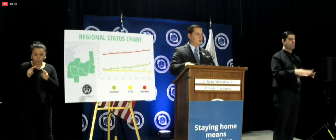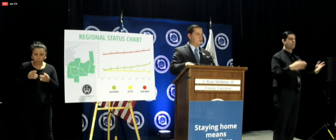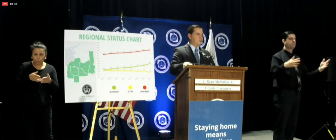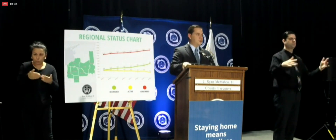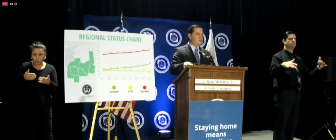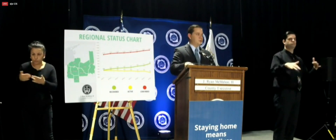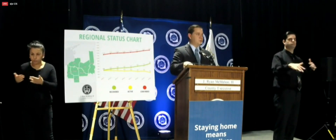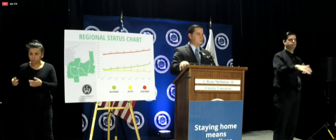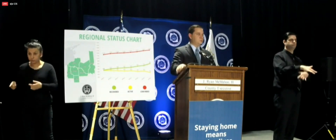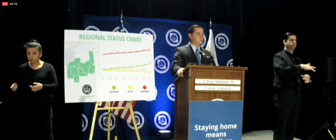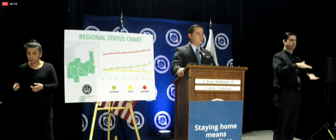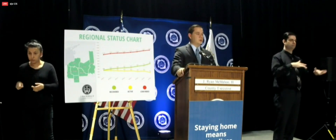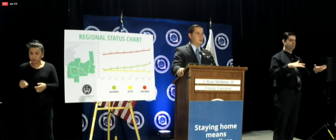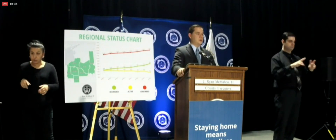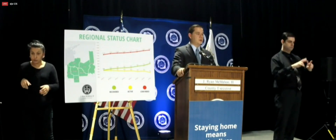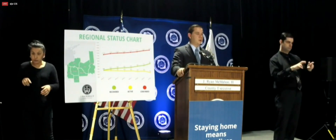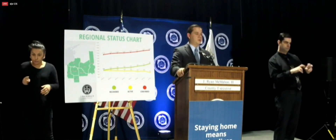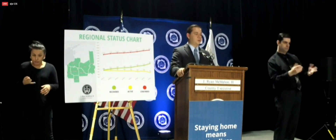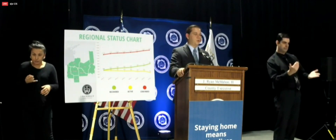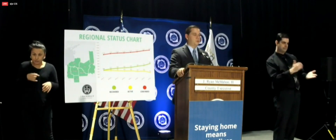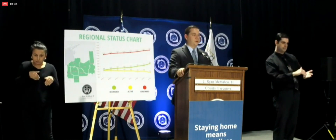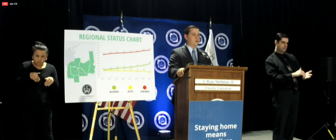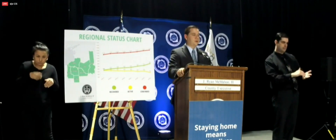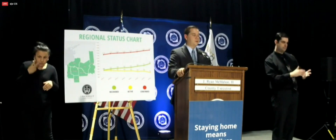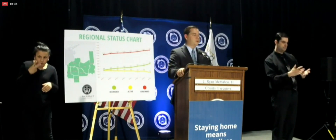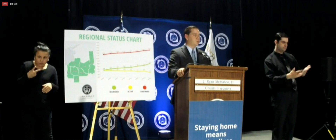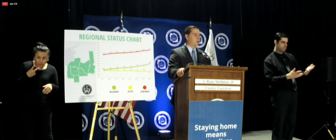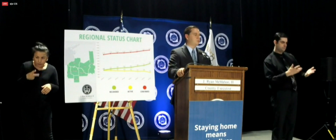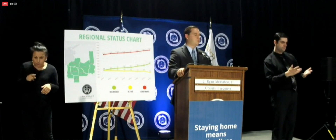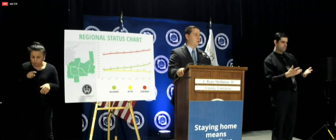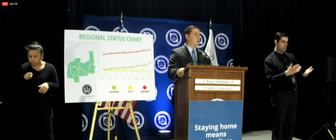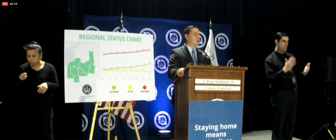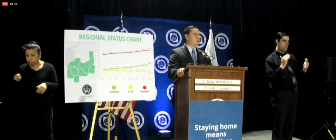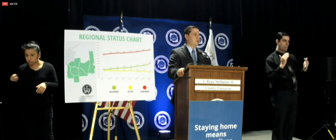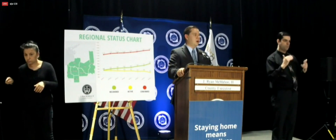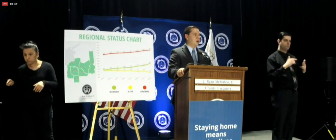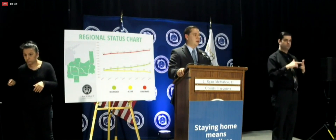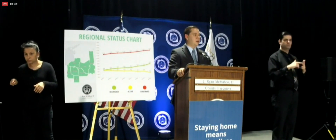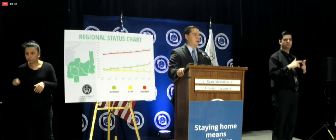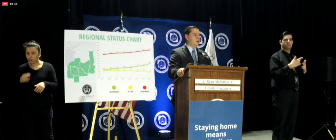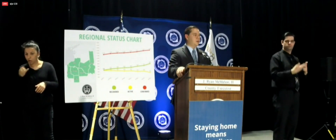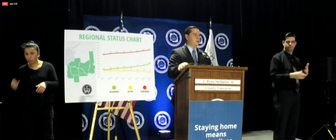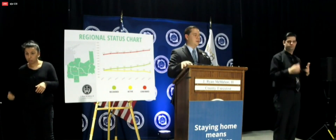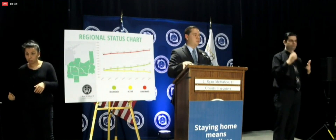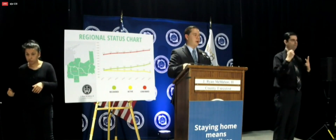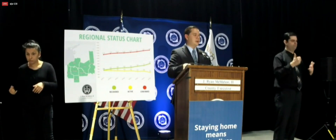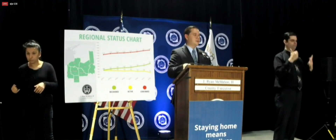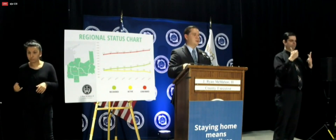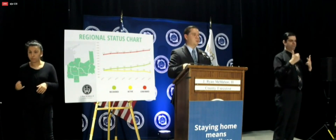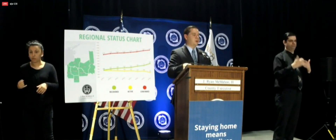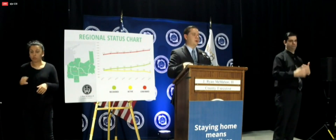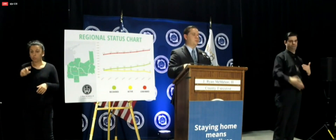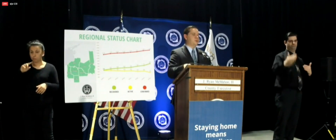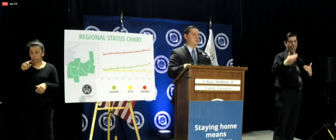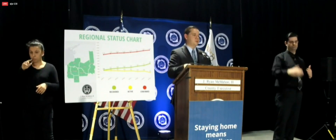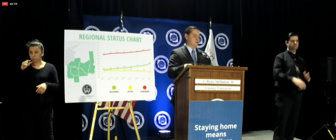AT THAT POINT. THEN YOU IMPLEMENT PHASE TWO DO SAME THING AFTER PHASE TWO AND